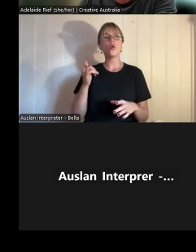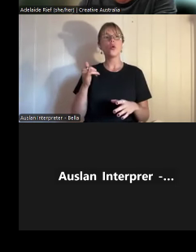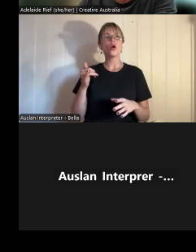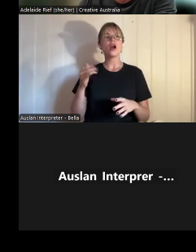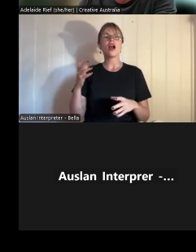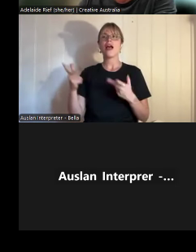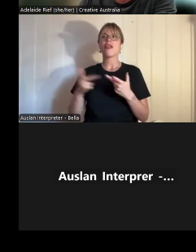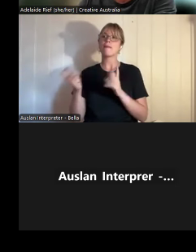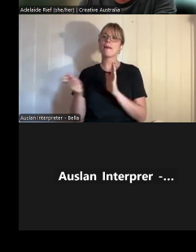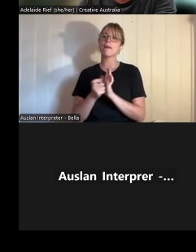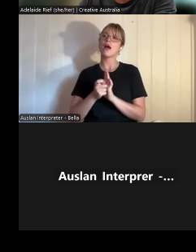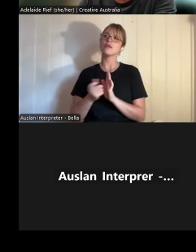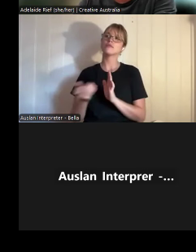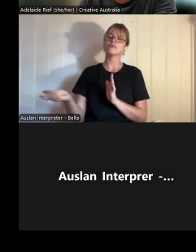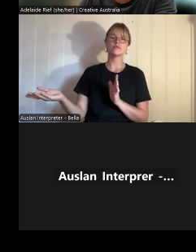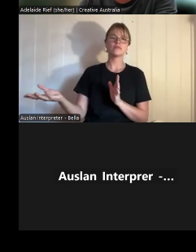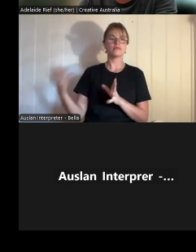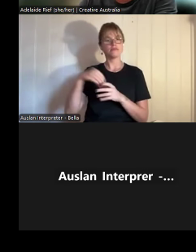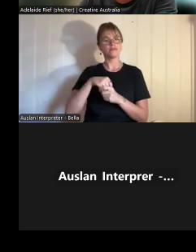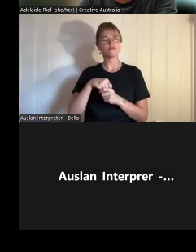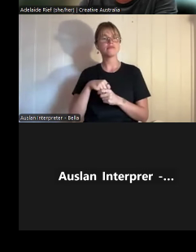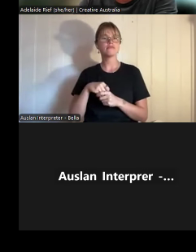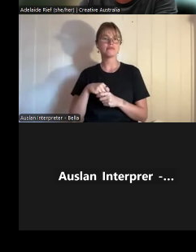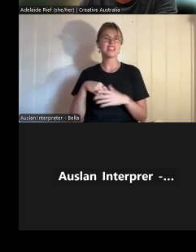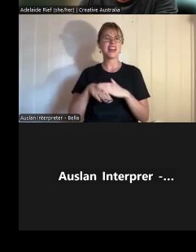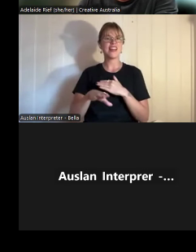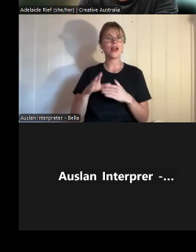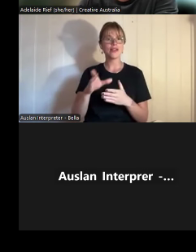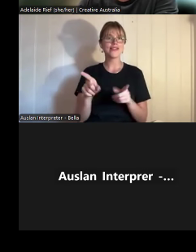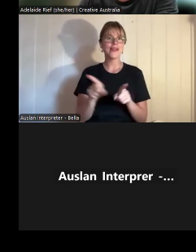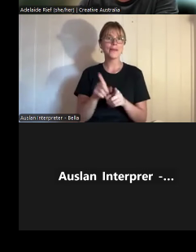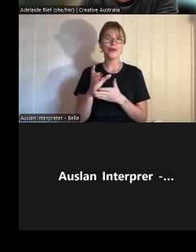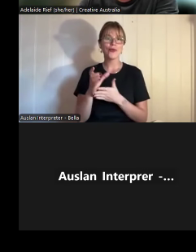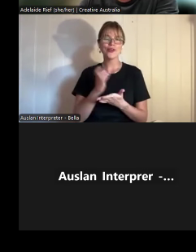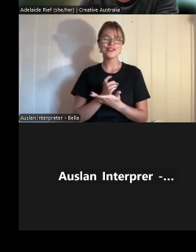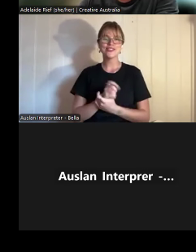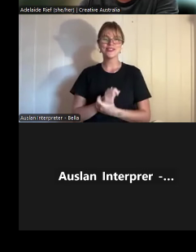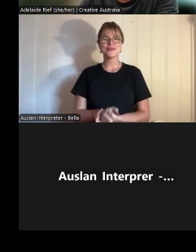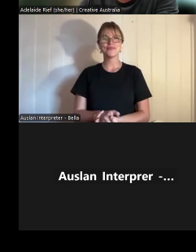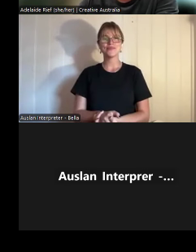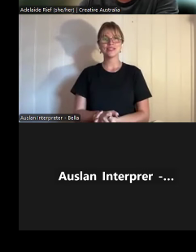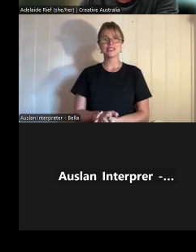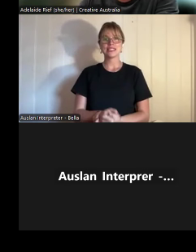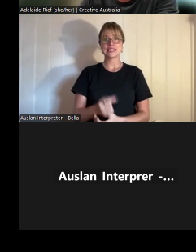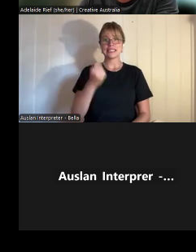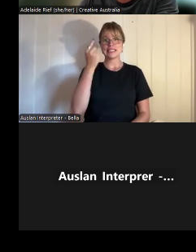of the public who are participating in the course. Each of these providers offers in house training